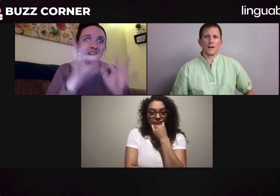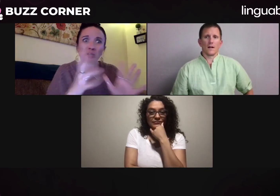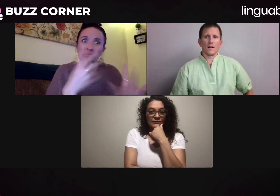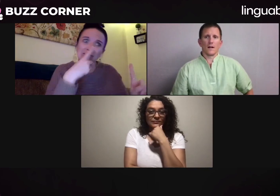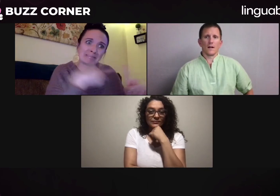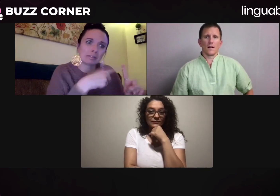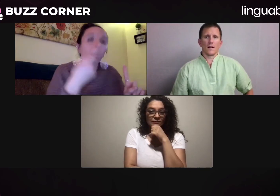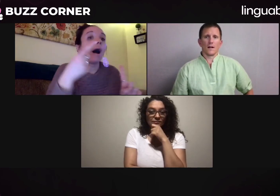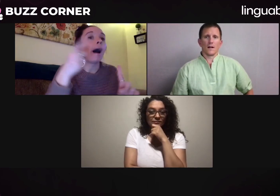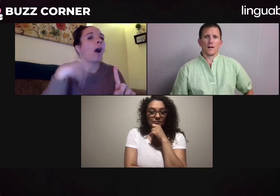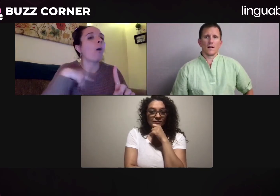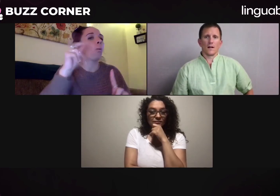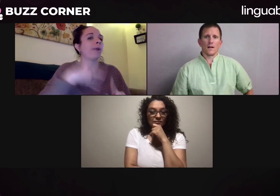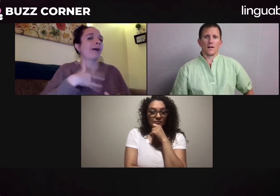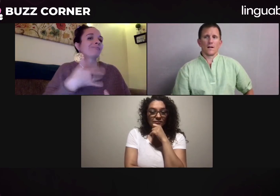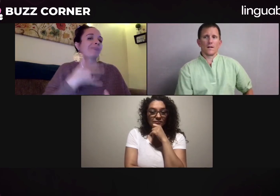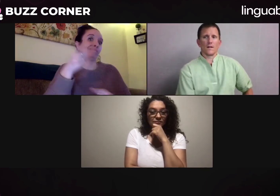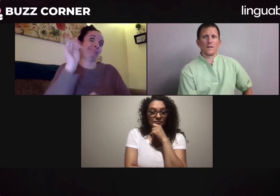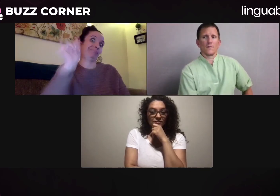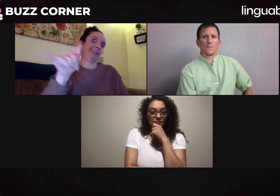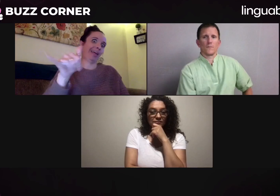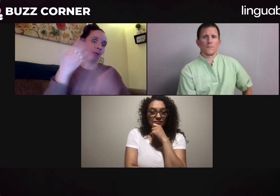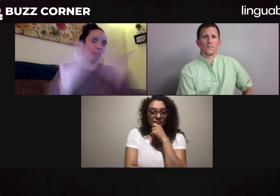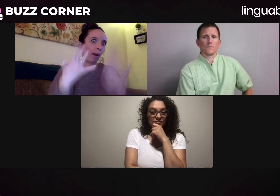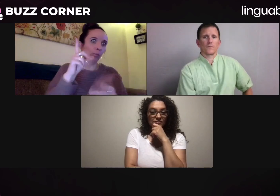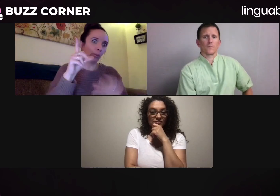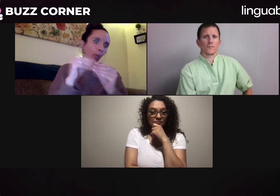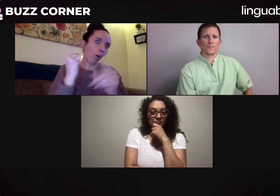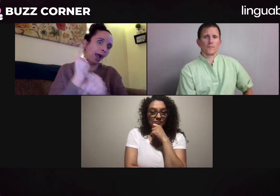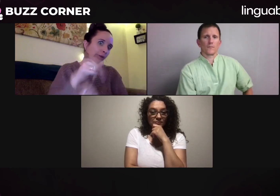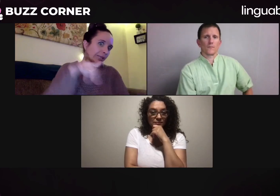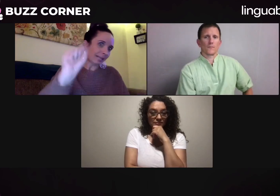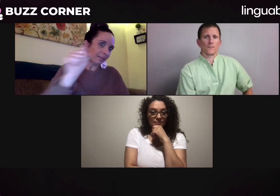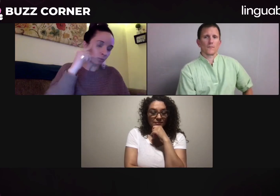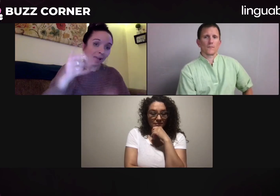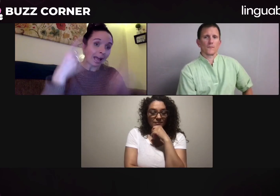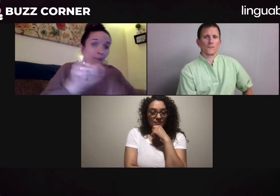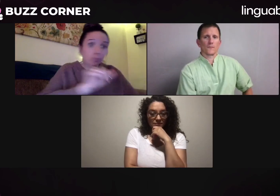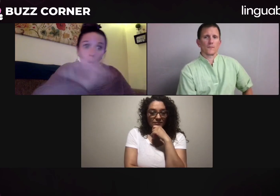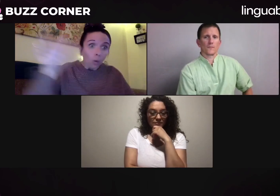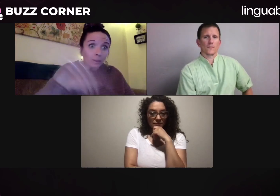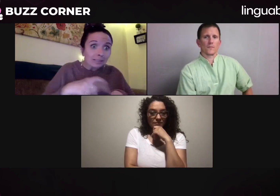And in that scene they didn't say, you know, oh, we had a hard time finding an interpreter or whatever.